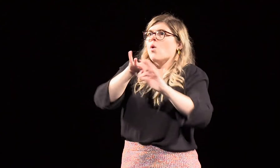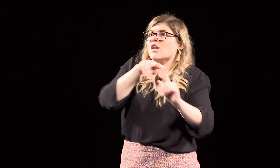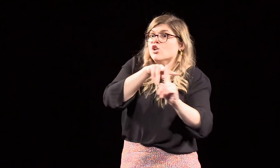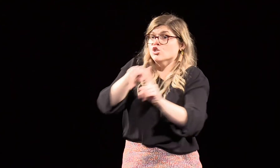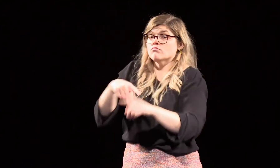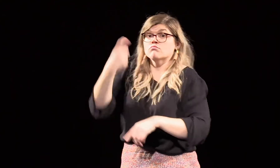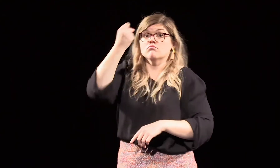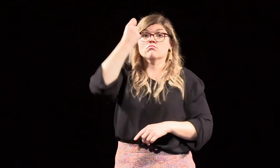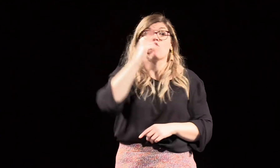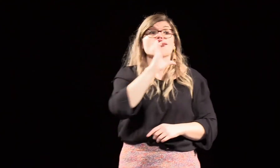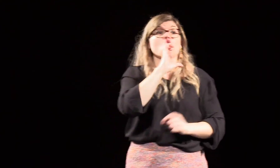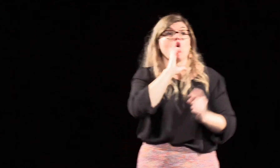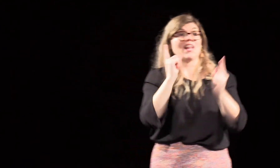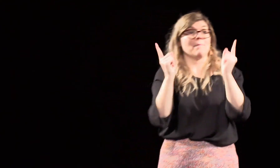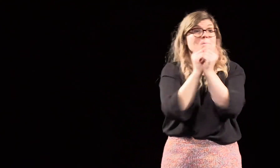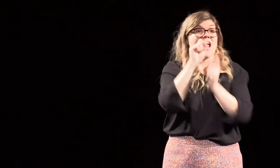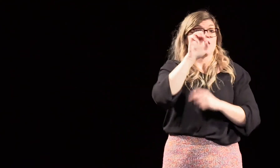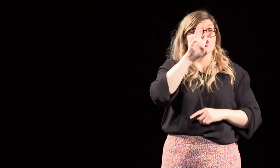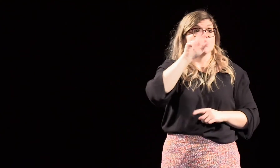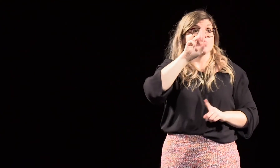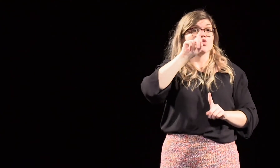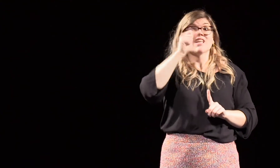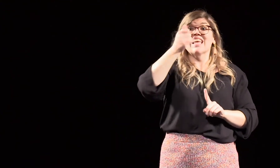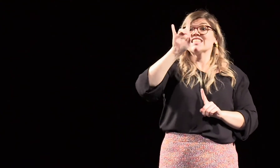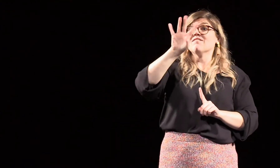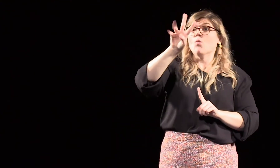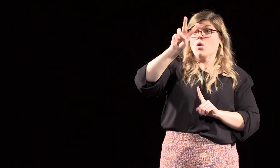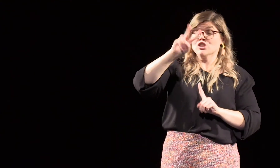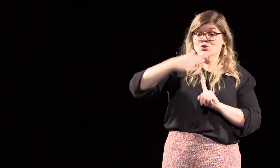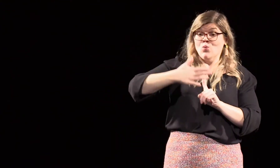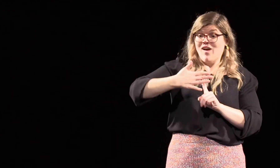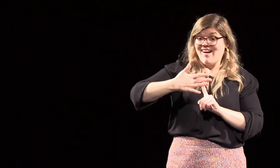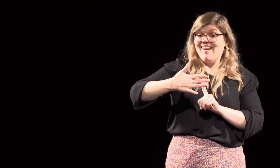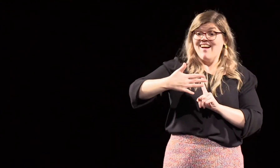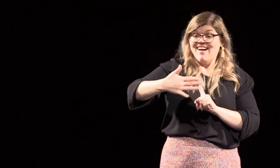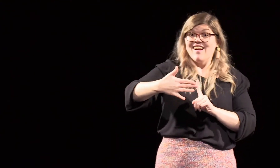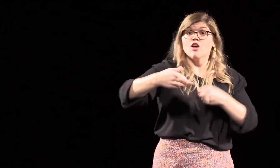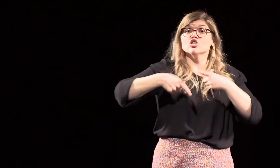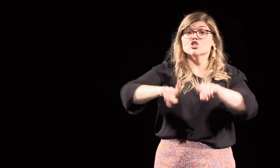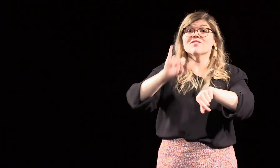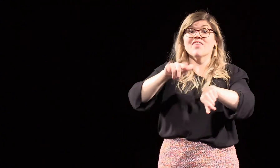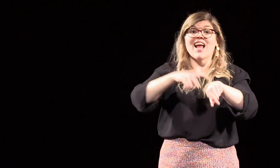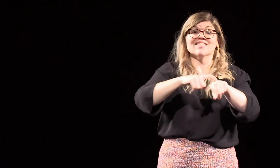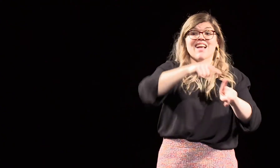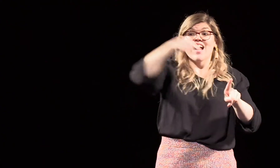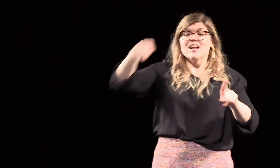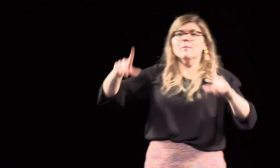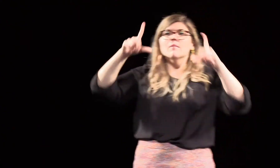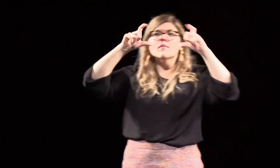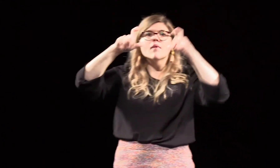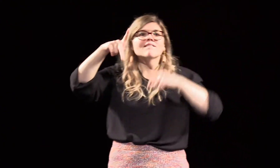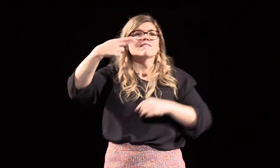So it gives an important perspective. Now, Carlin met the Sewards in 1842.